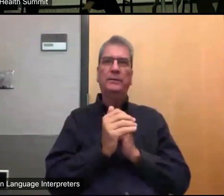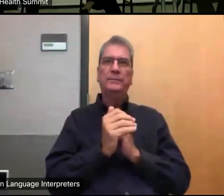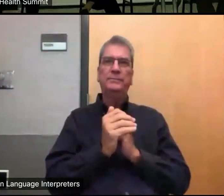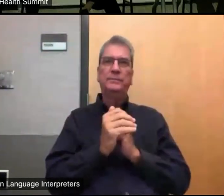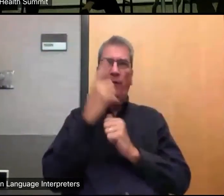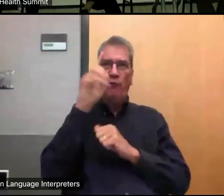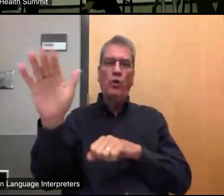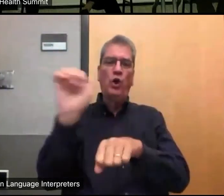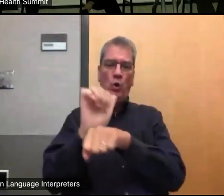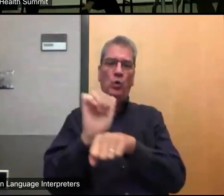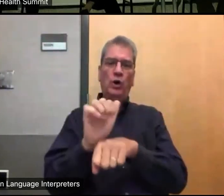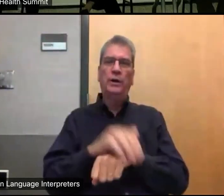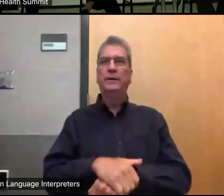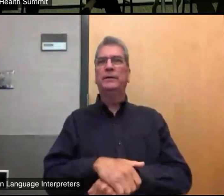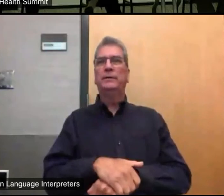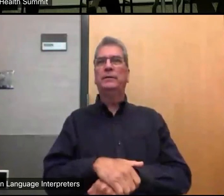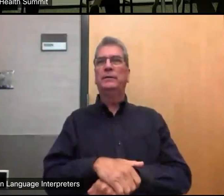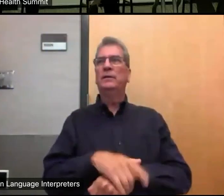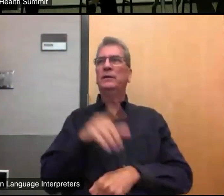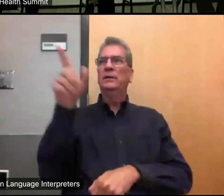too. I also think it's important to remember that